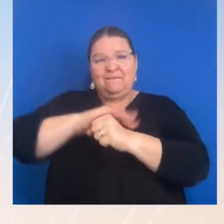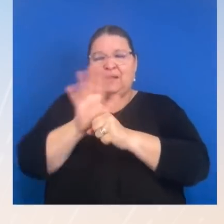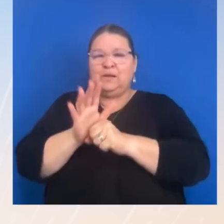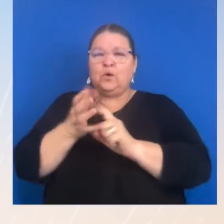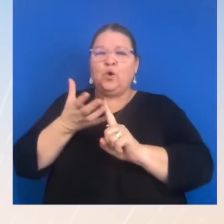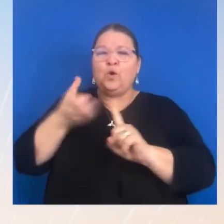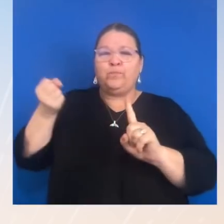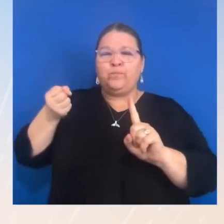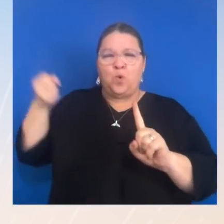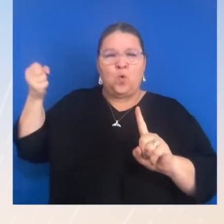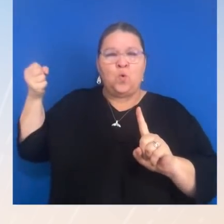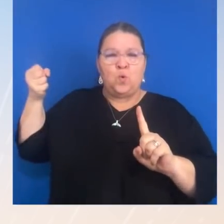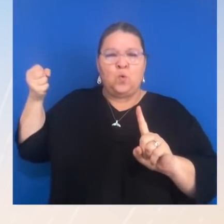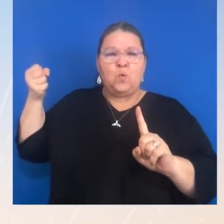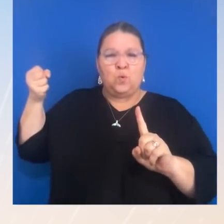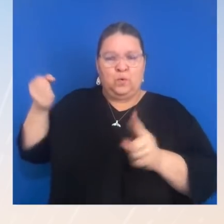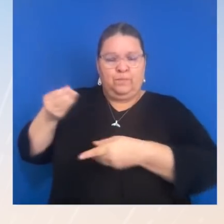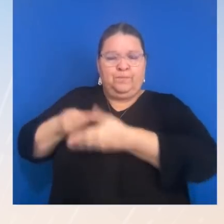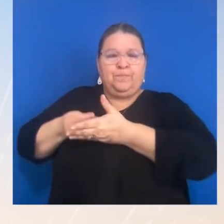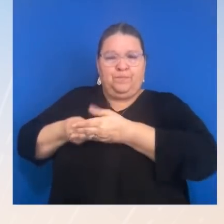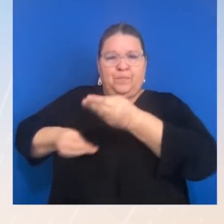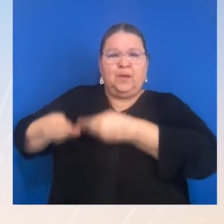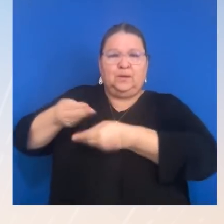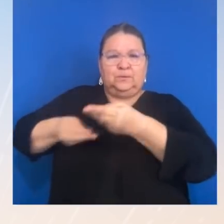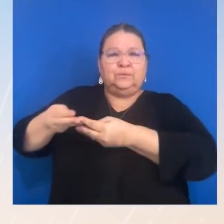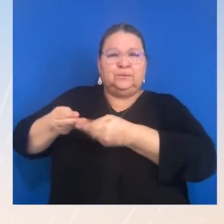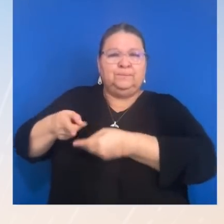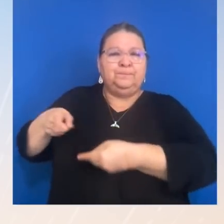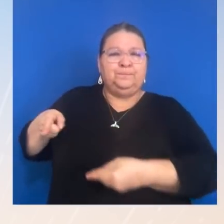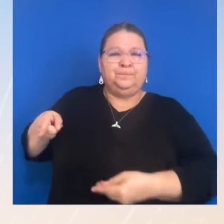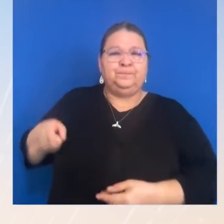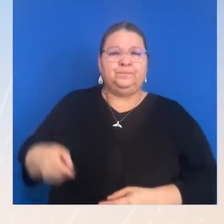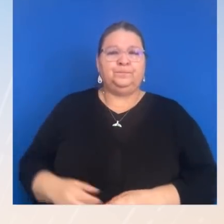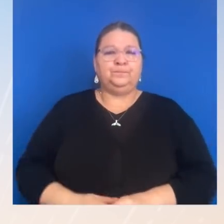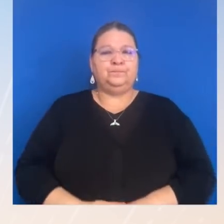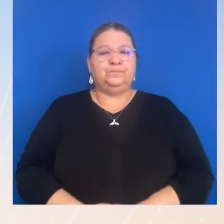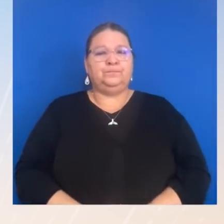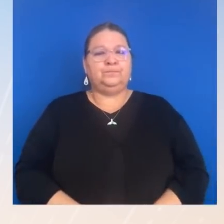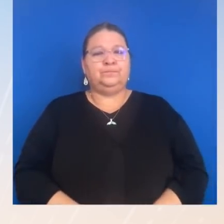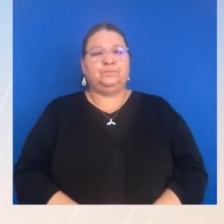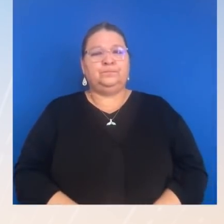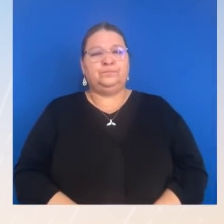The Press: Yeah. Ms. Psaki: Okay. I just wanted to let you continue. Well, we need this money.